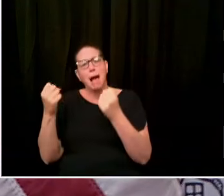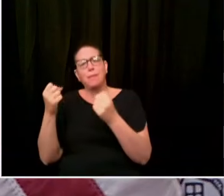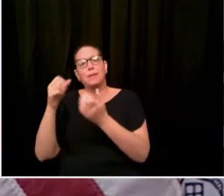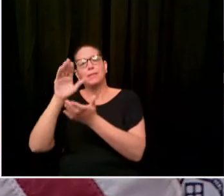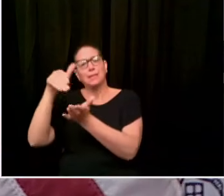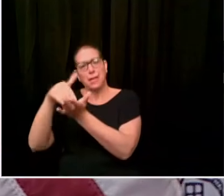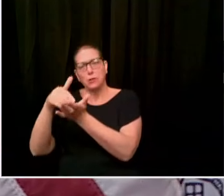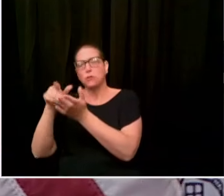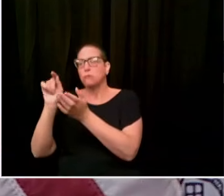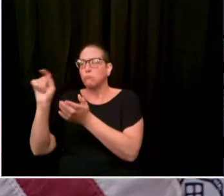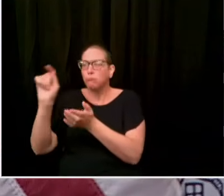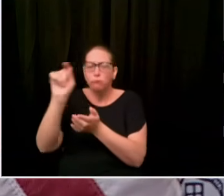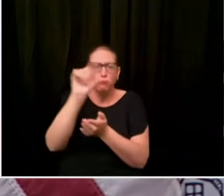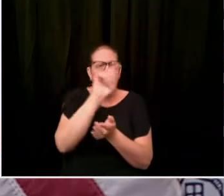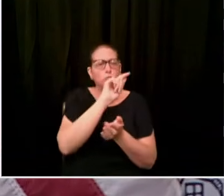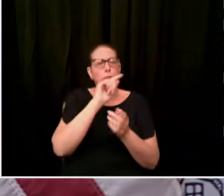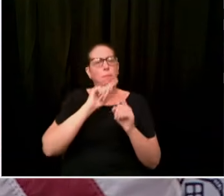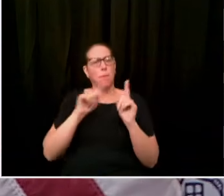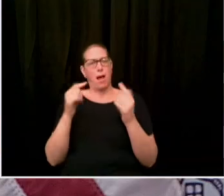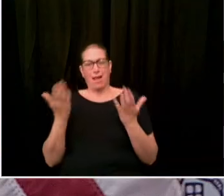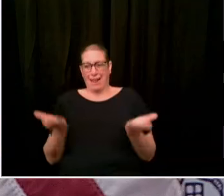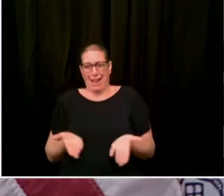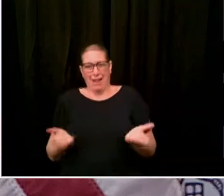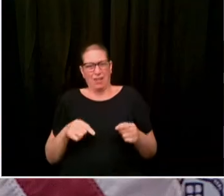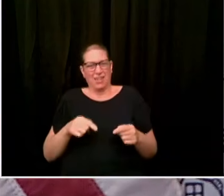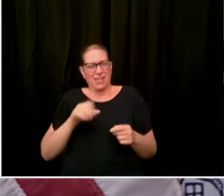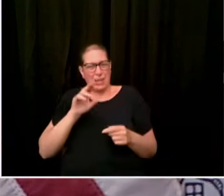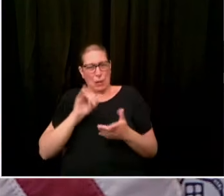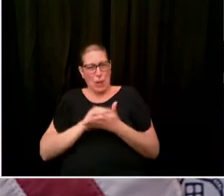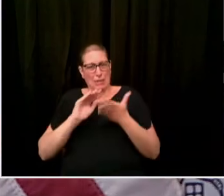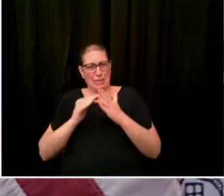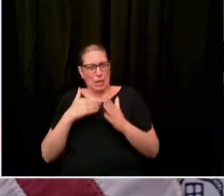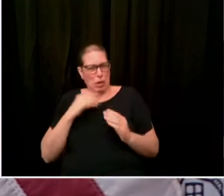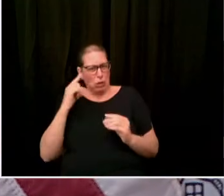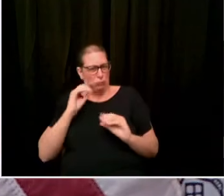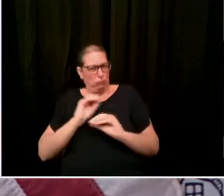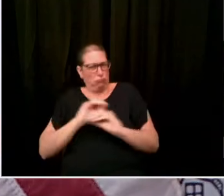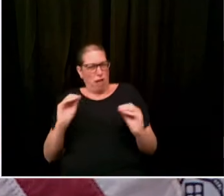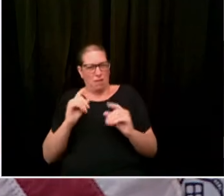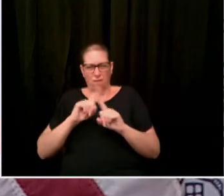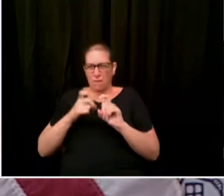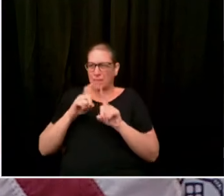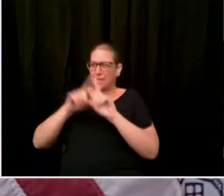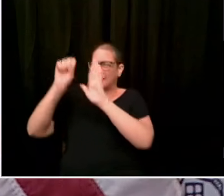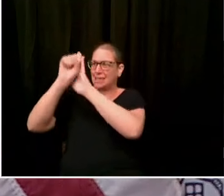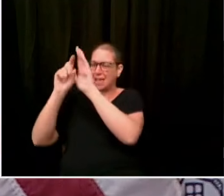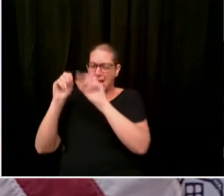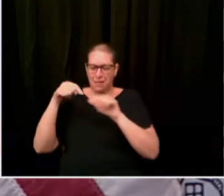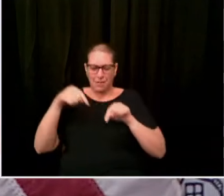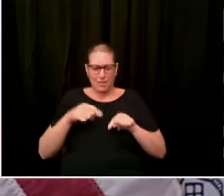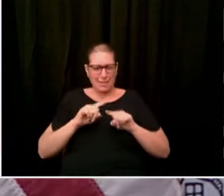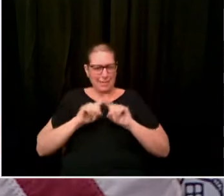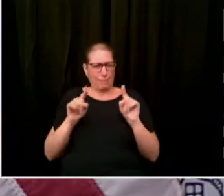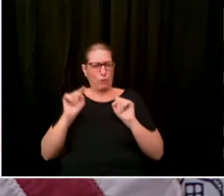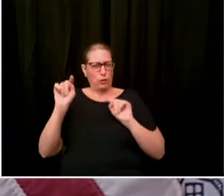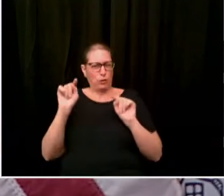QUALIFIED HEALTH CENTERS, BUT WE'RE NOT REALLY HEARING FROM THE CITY THE SAME KIND OF COLLABORATION AS